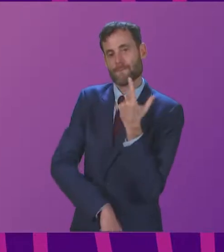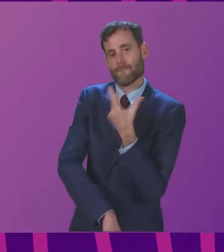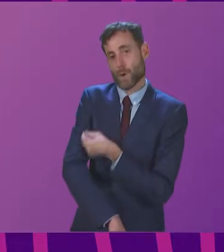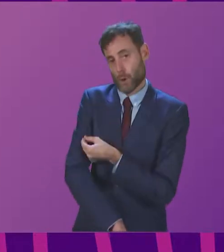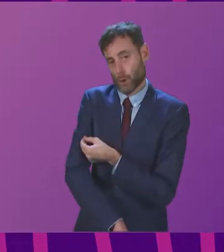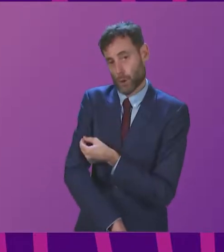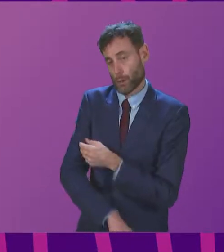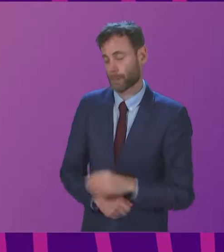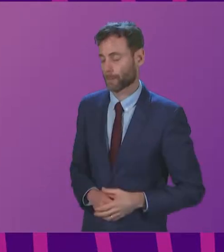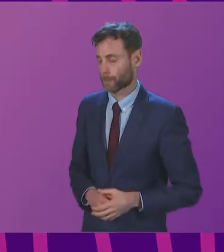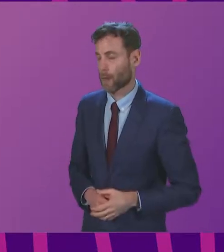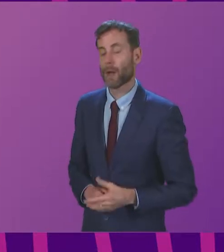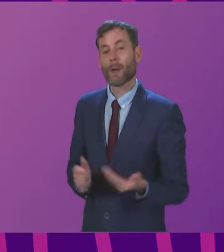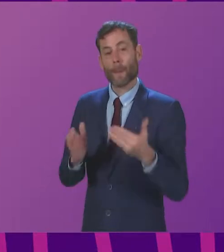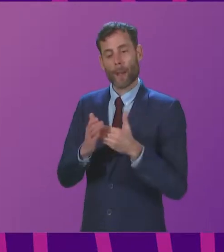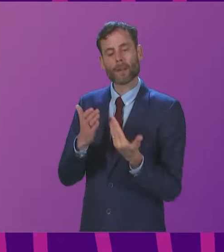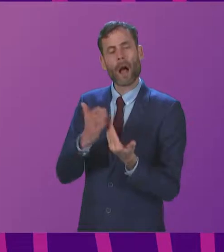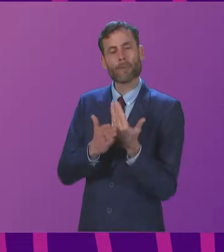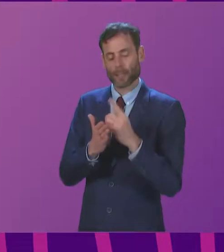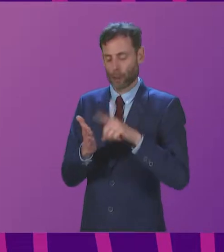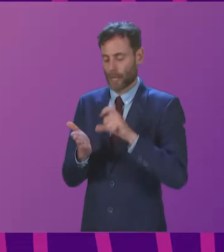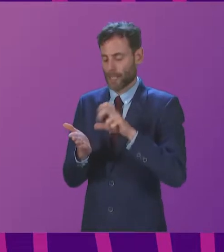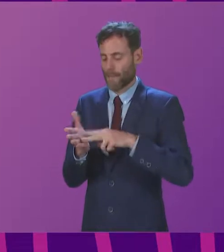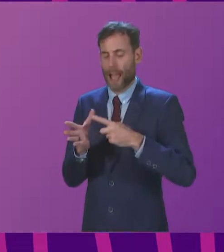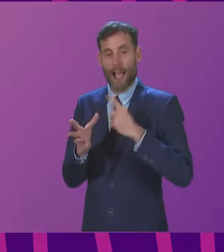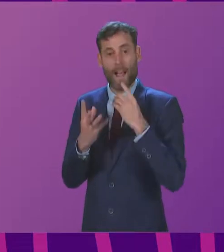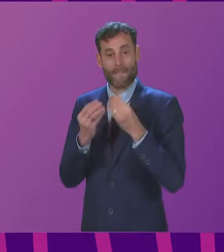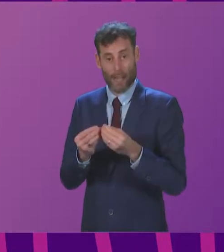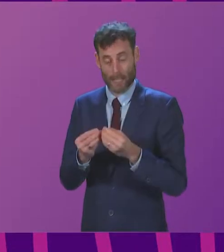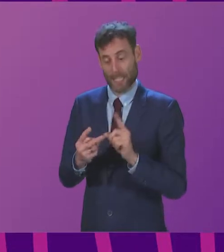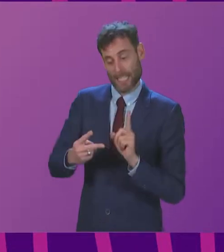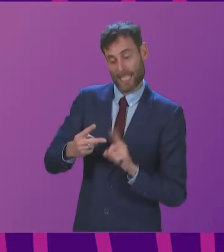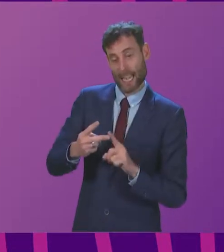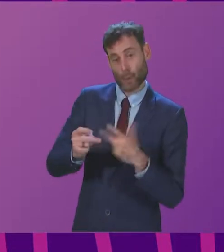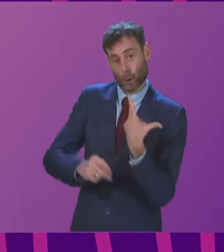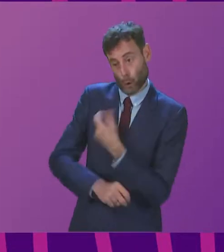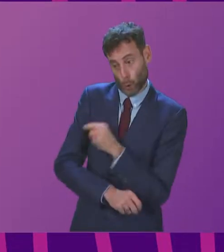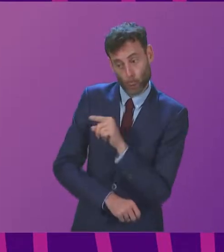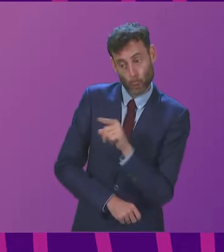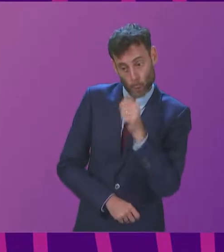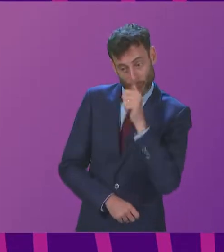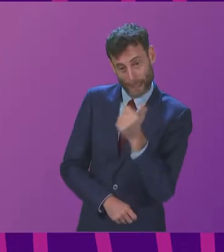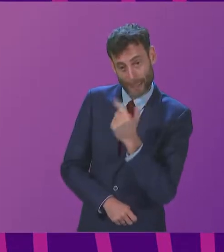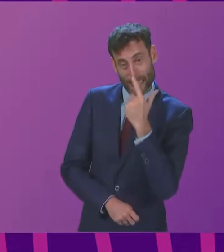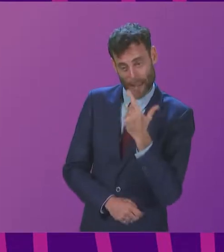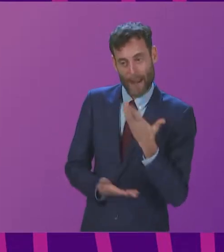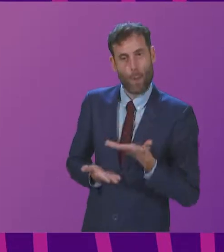with updated advice from the Joint Committee on Vaccination and Immunisation, we are now preparing to offer second doses to 16 and 17-year-olds. I am pleased to say that, as of now, on first,